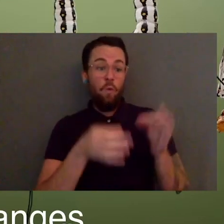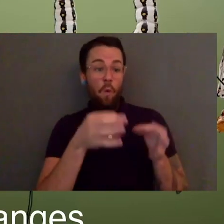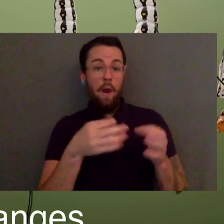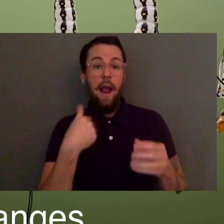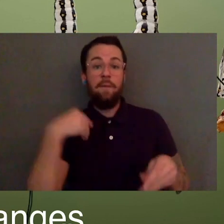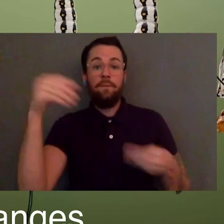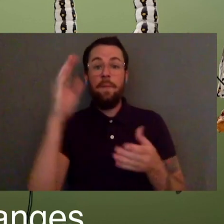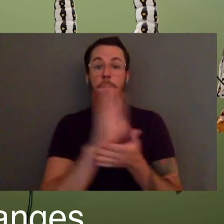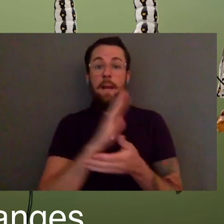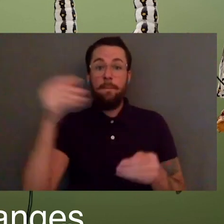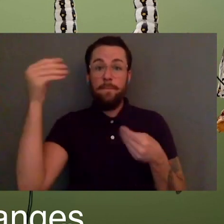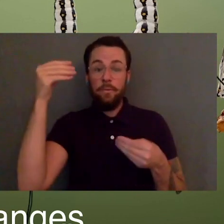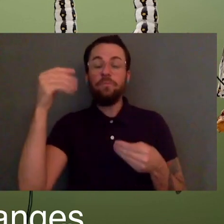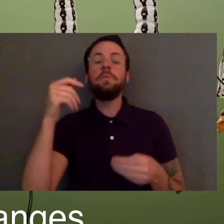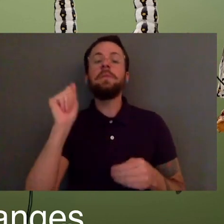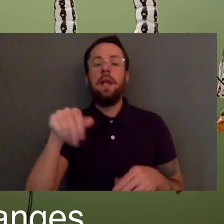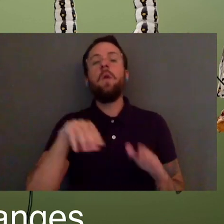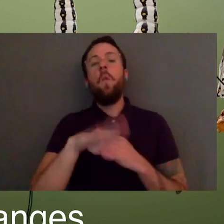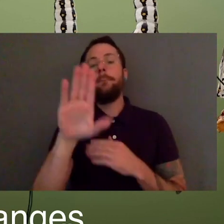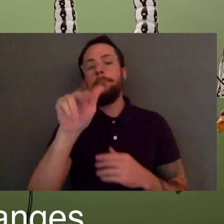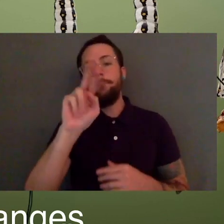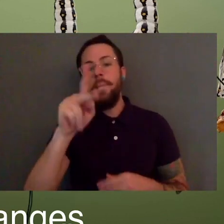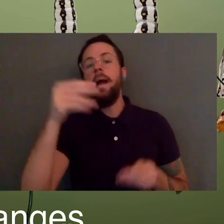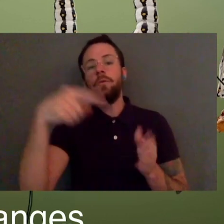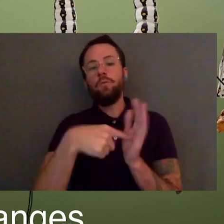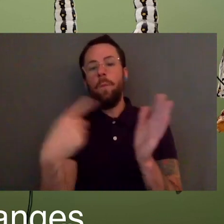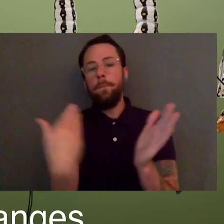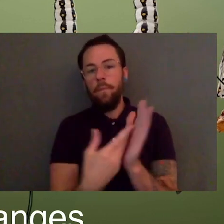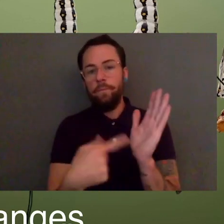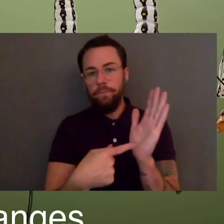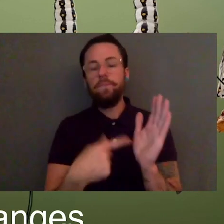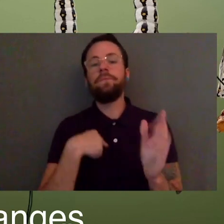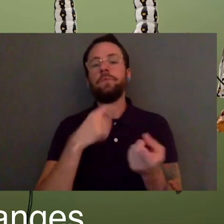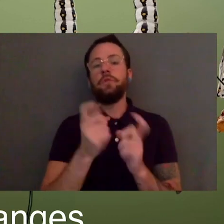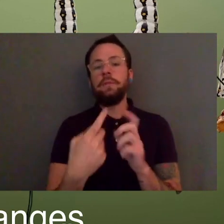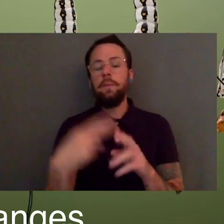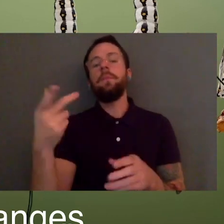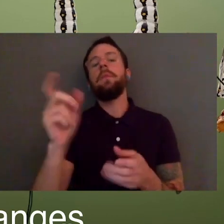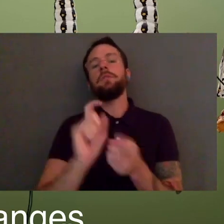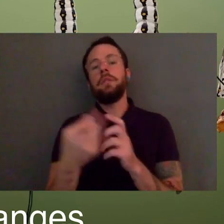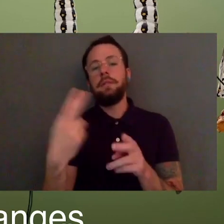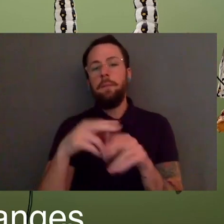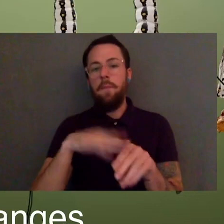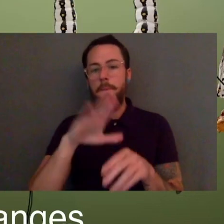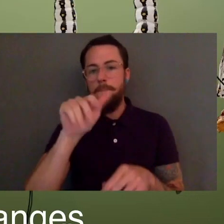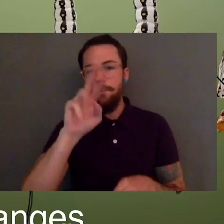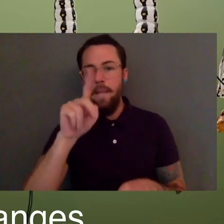Passports may also have changes applied to them if you ask for that.